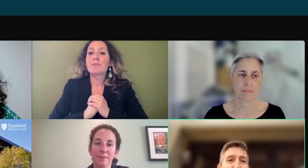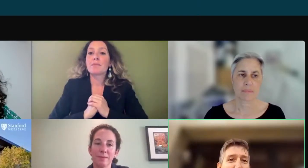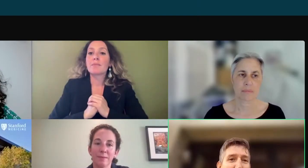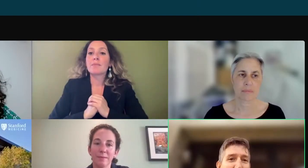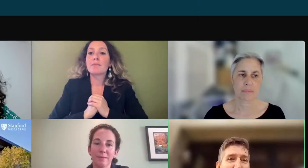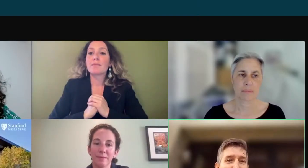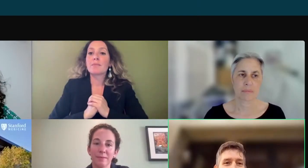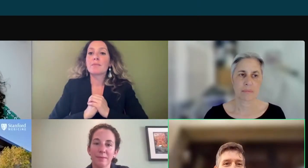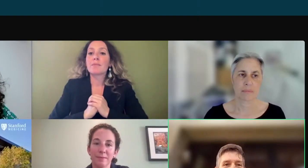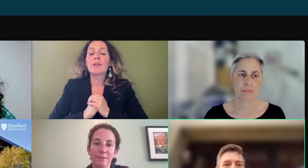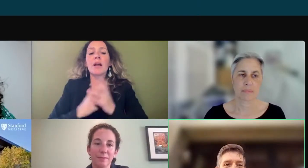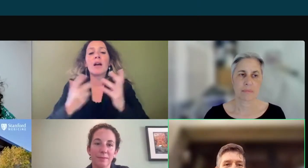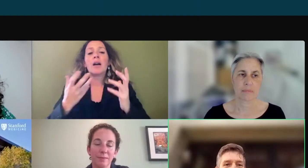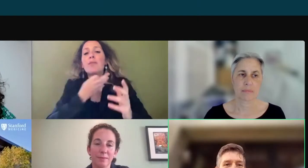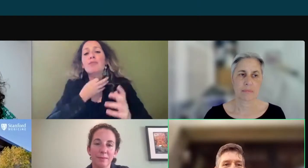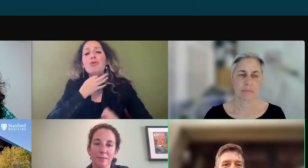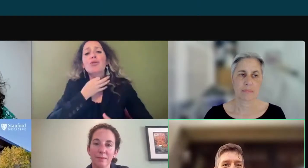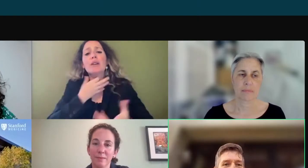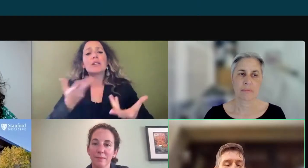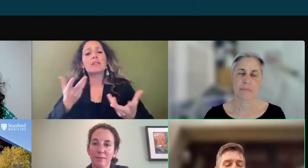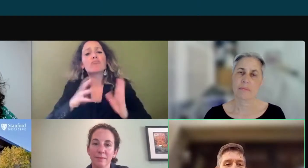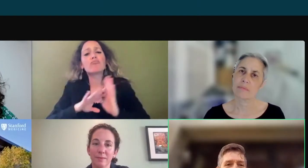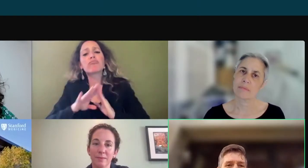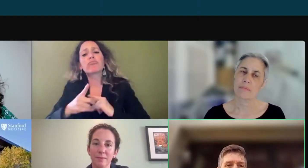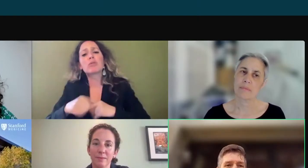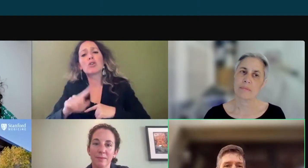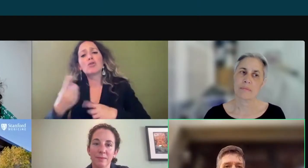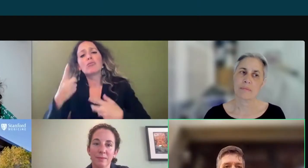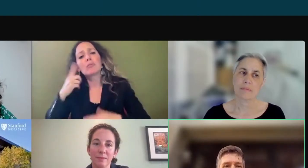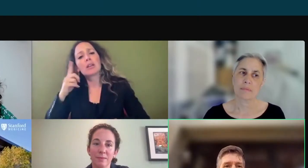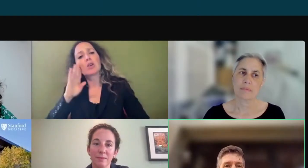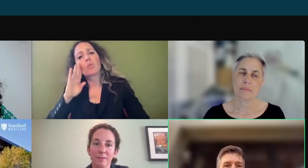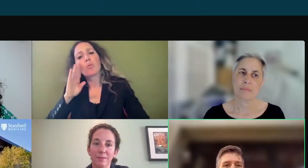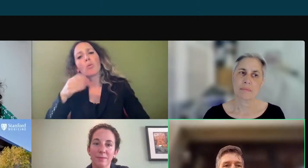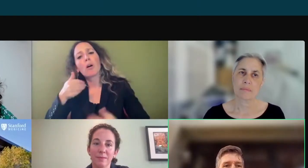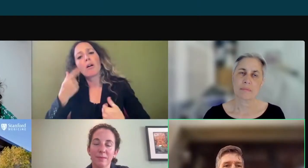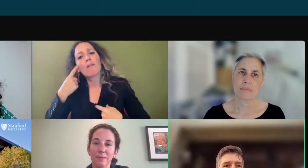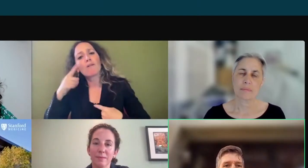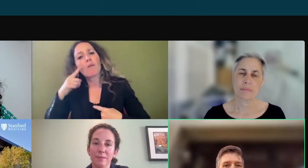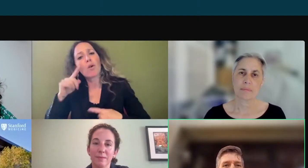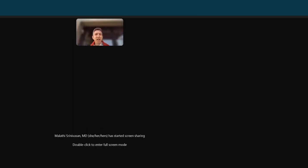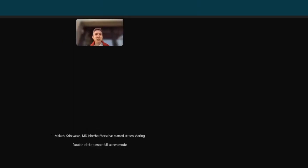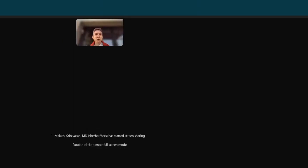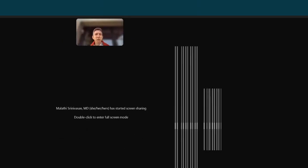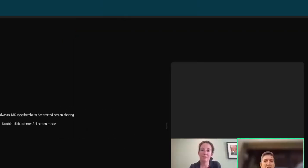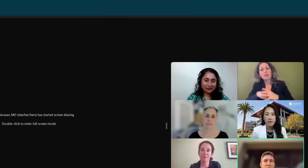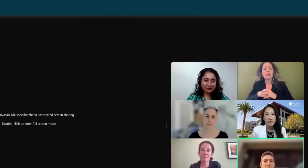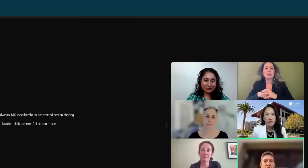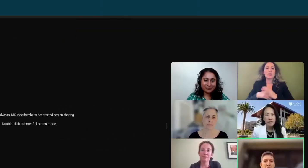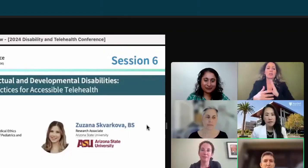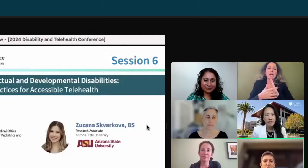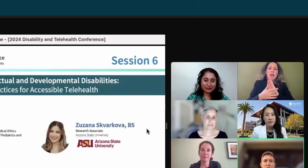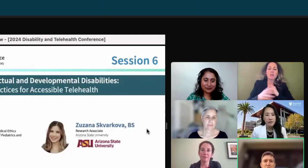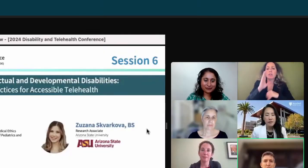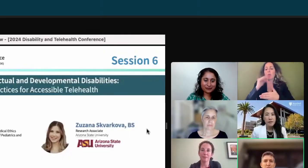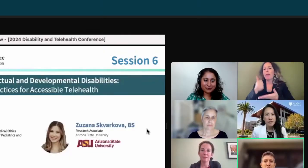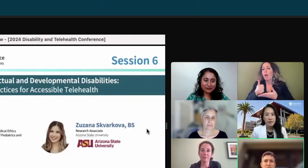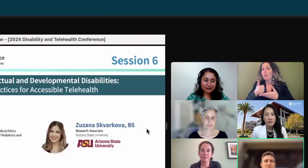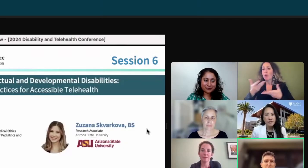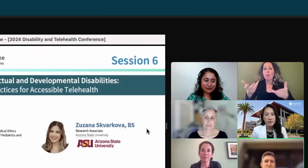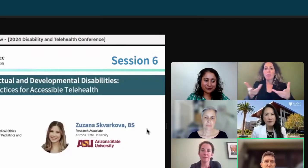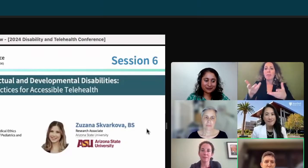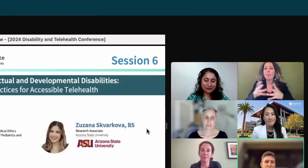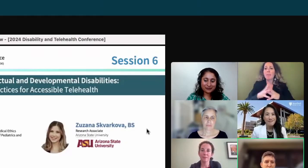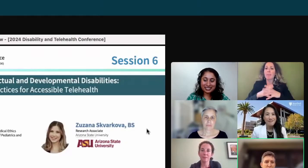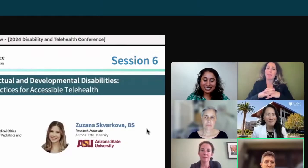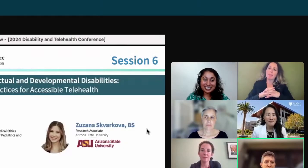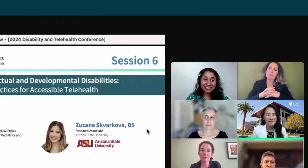future in dementia care, any new technologies or other advancements that would be helpful.